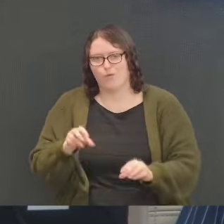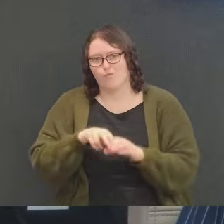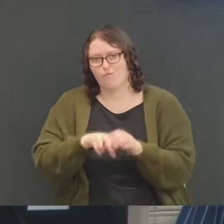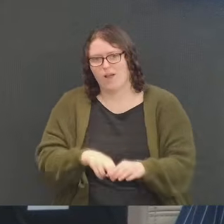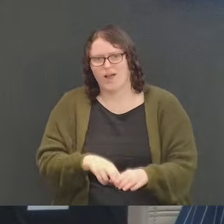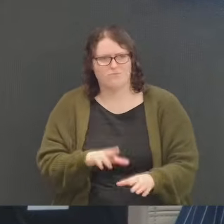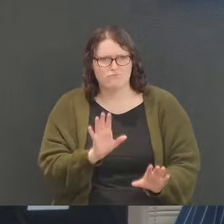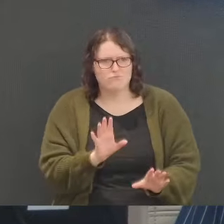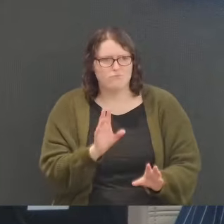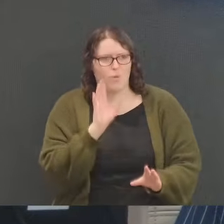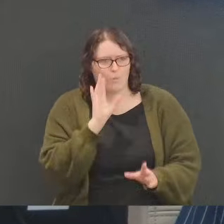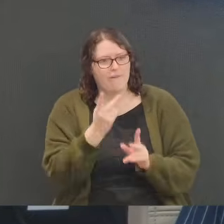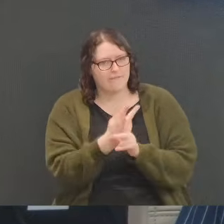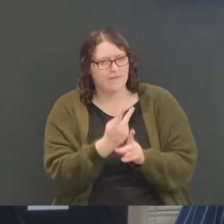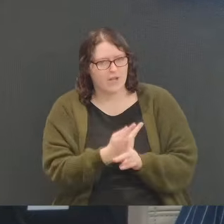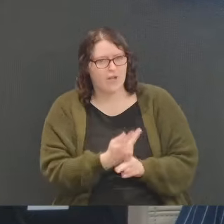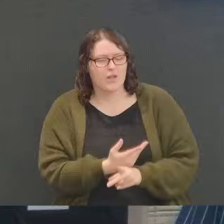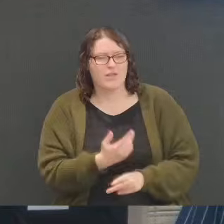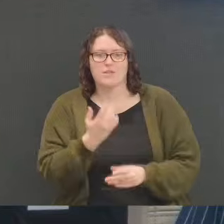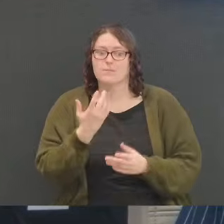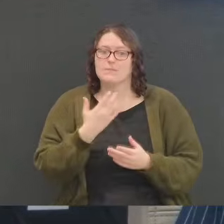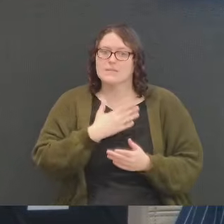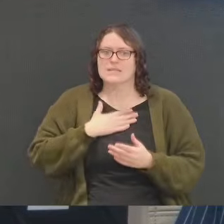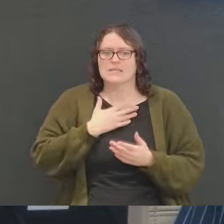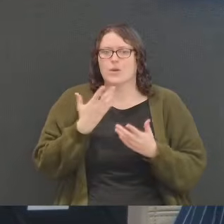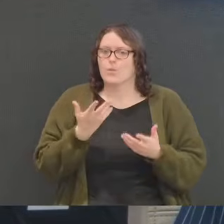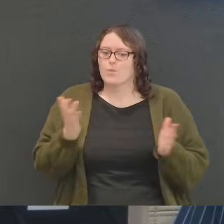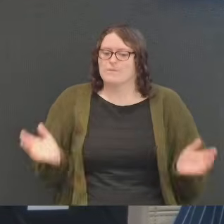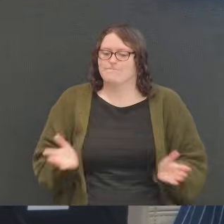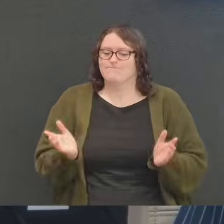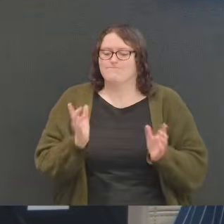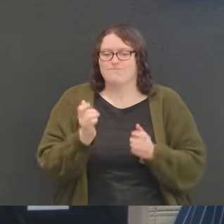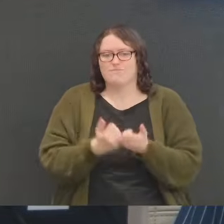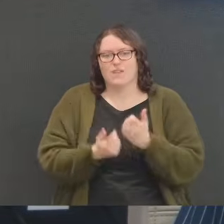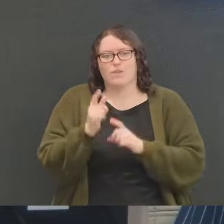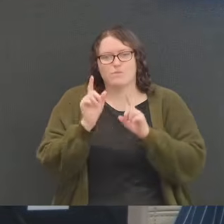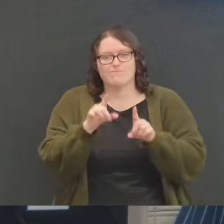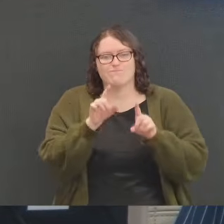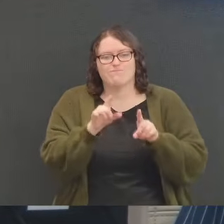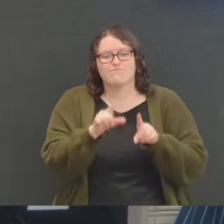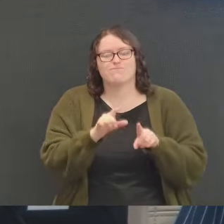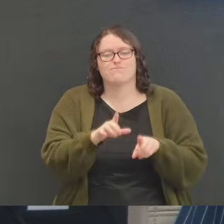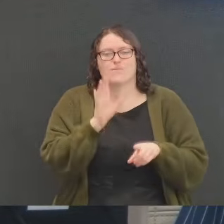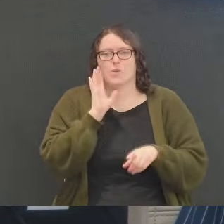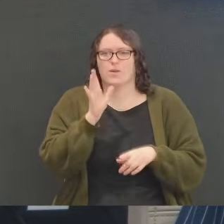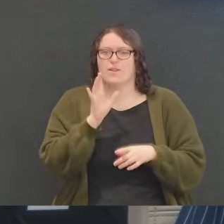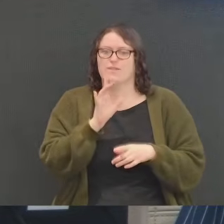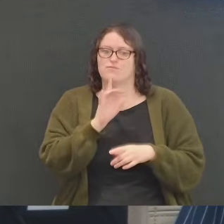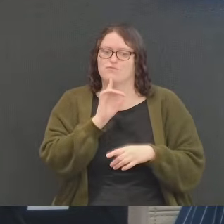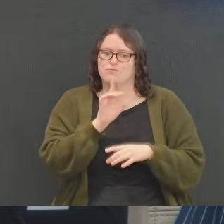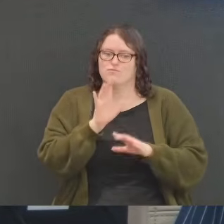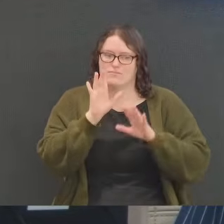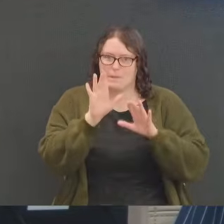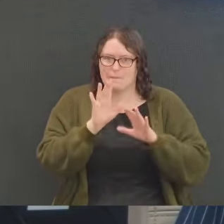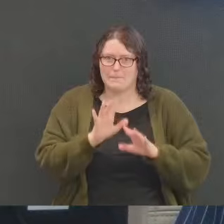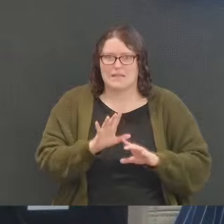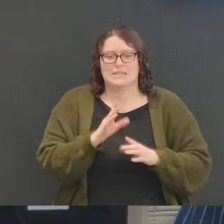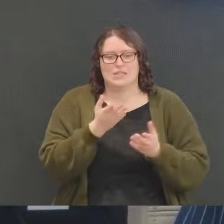to be at this event because it is we're going to really have some real onsite services. So,